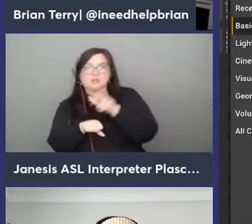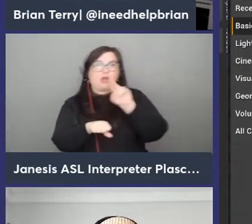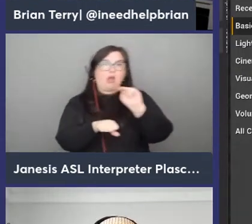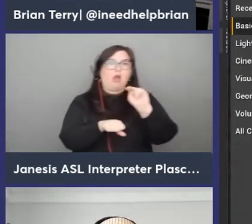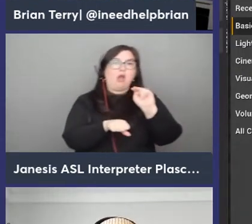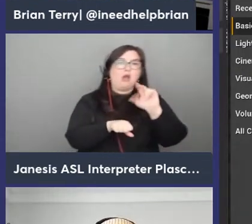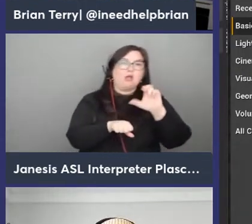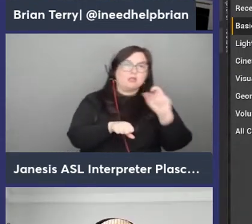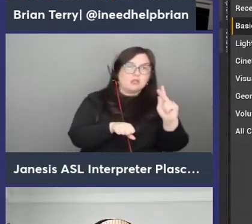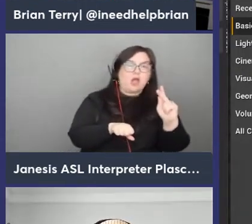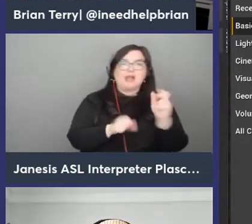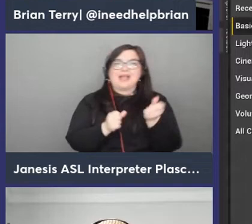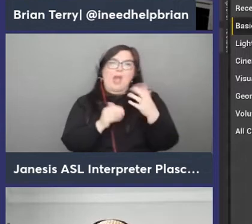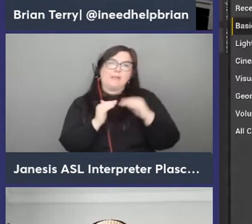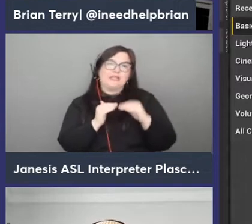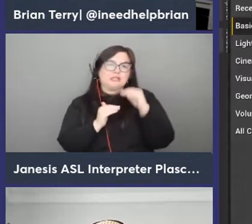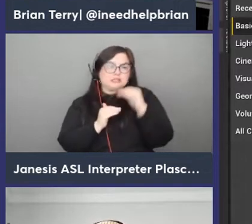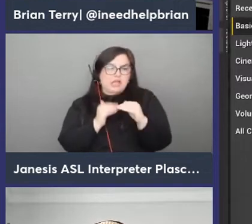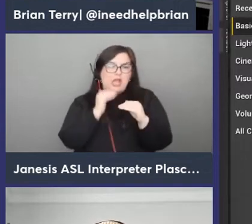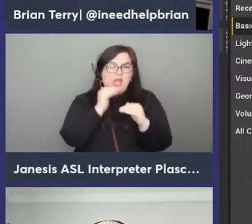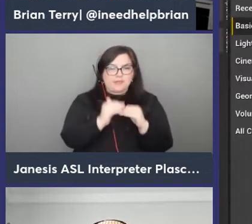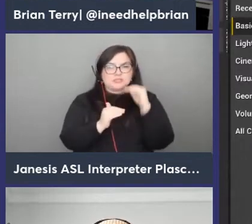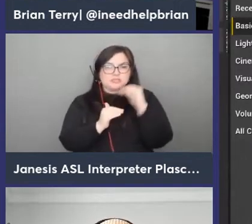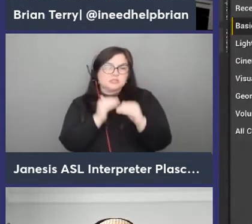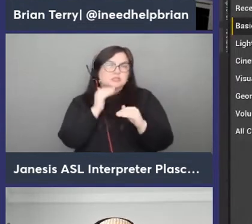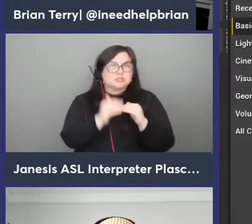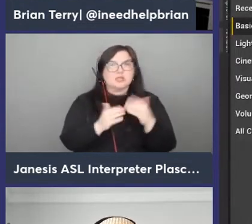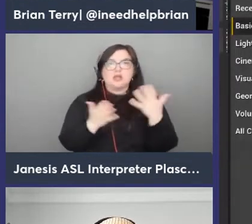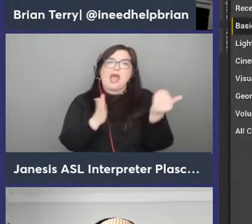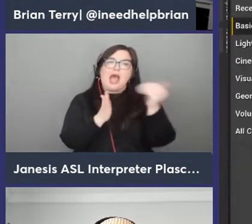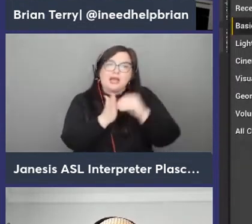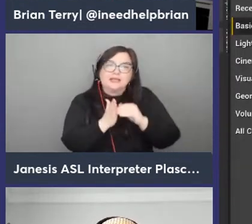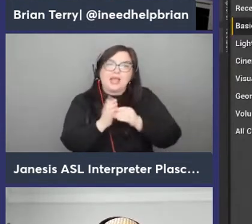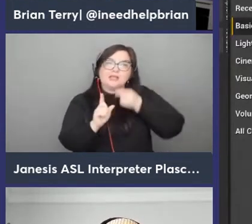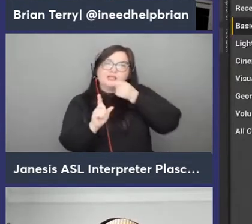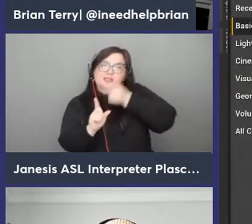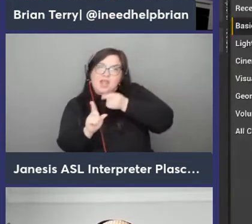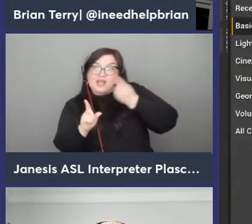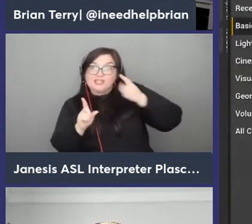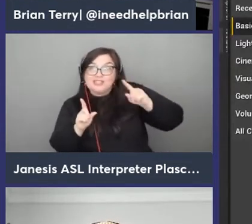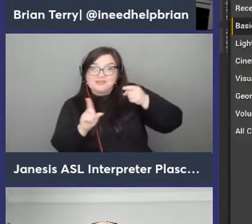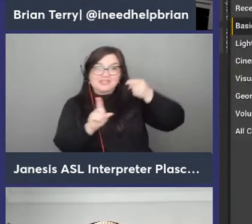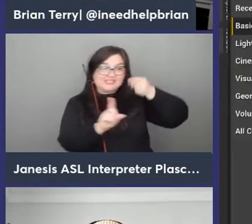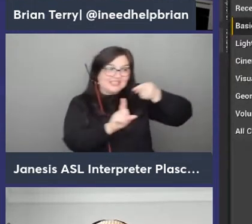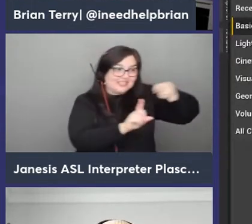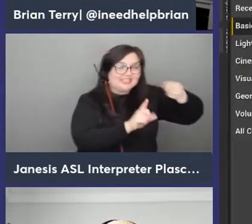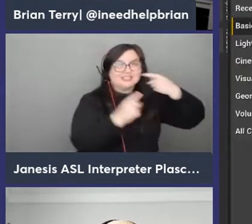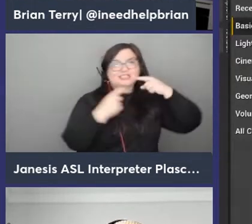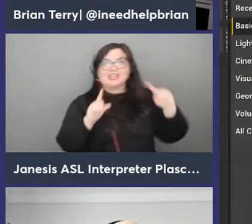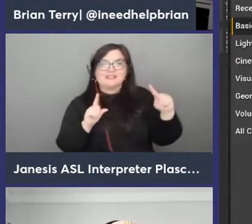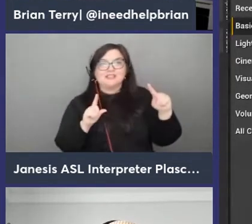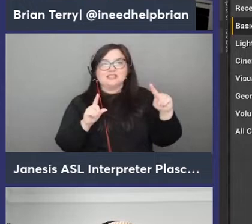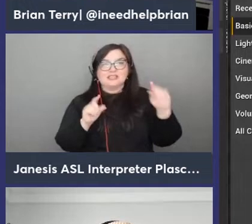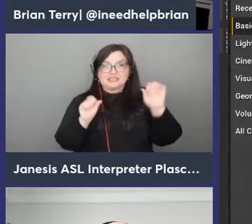So these are kind of like things you consider like in achievements again. Is this visible to the player? Is this invisible to the player?